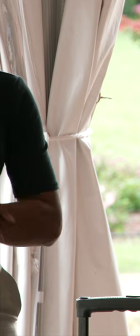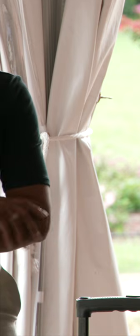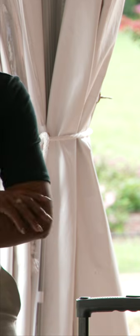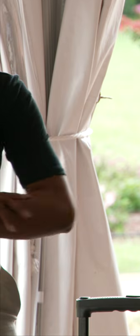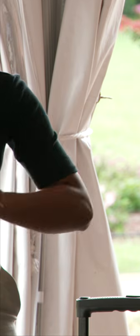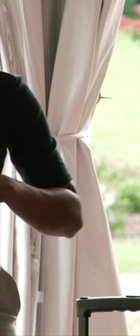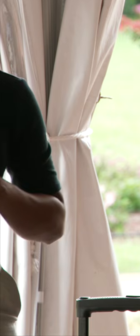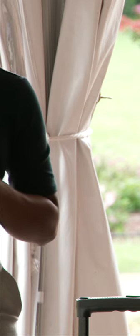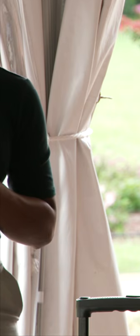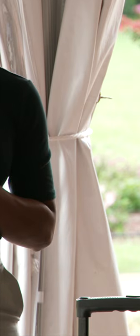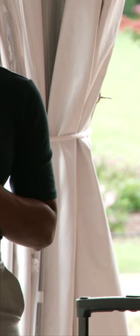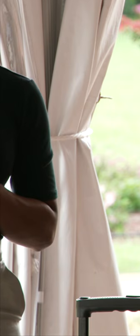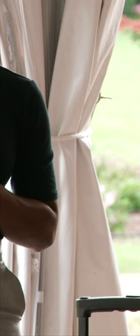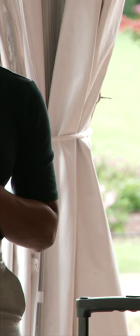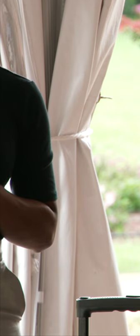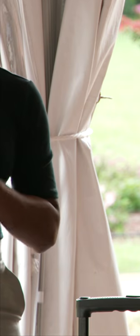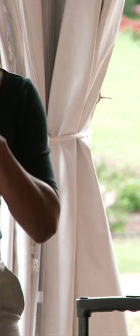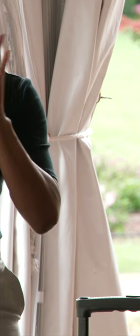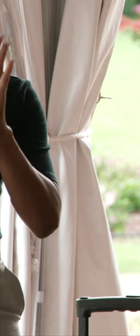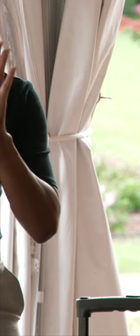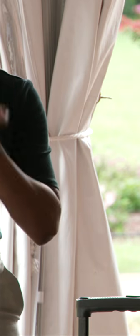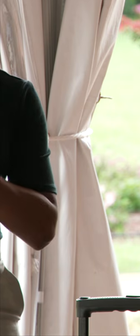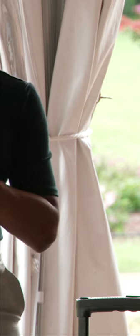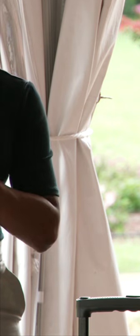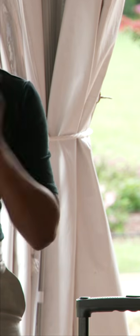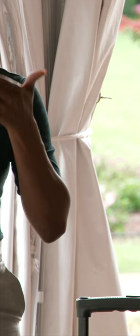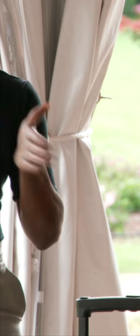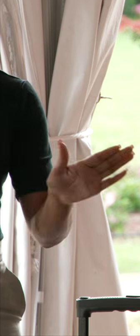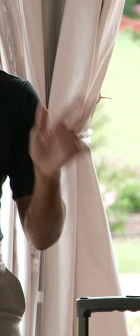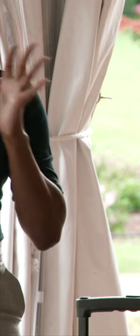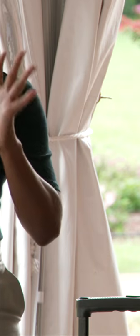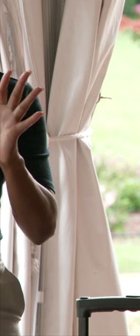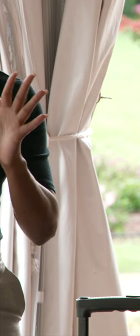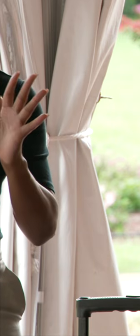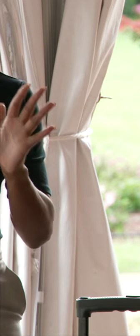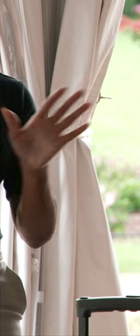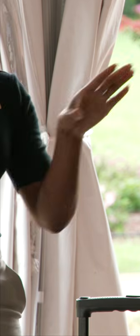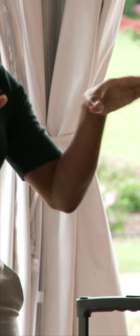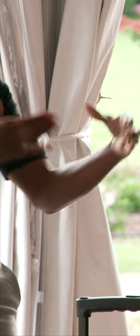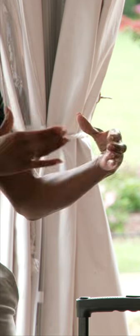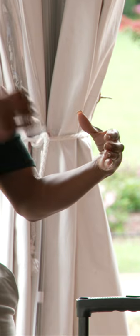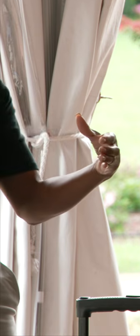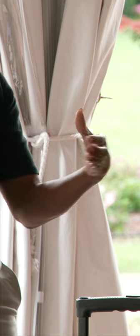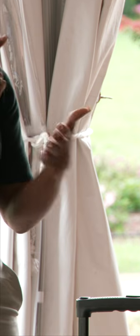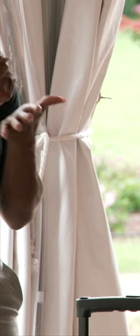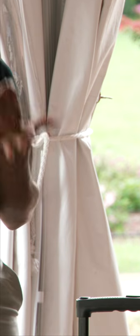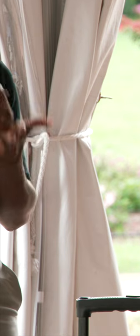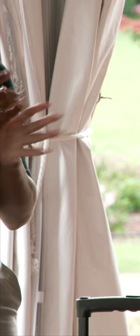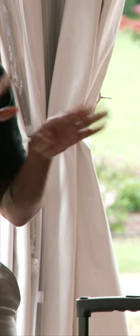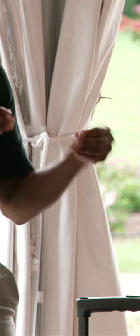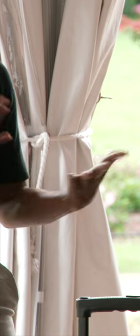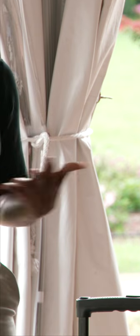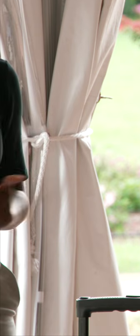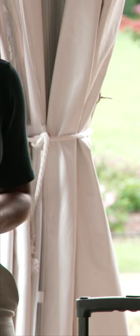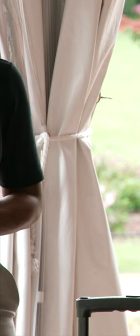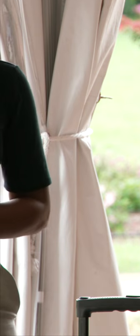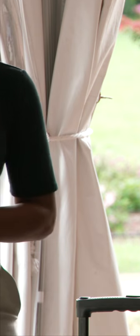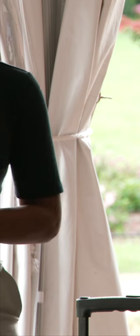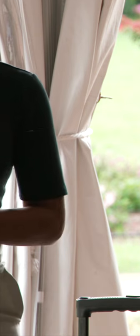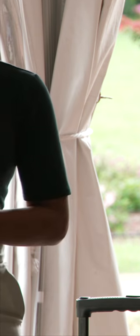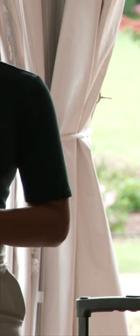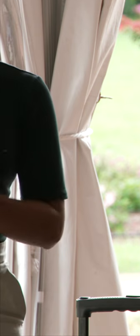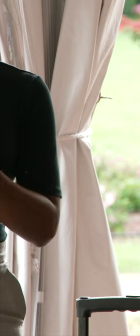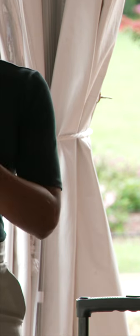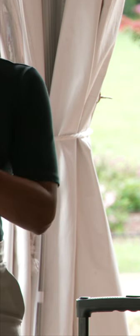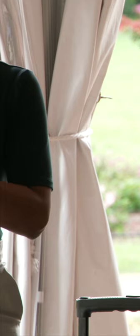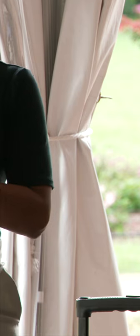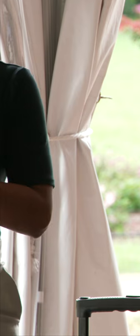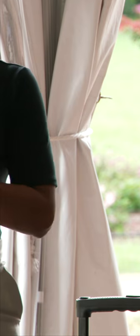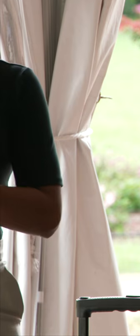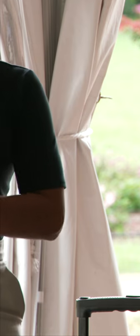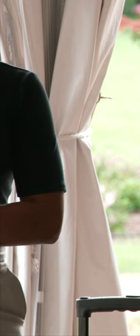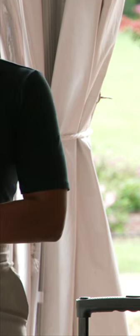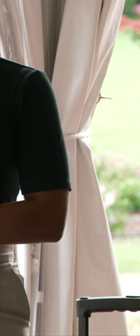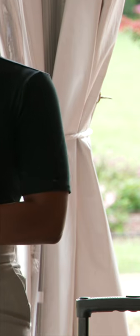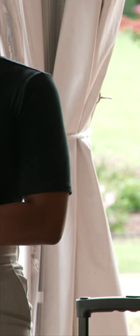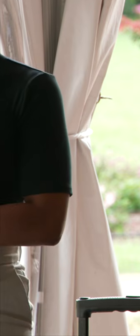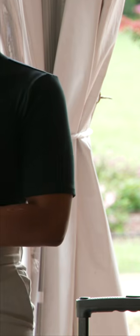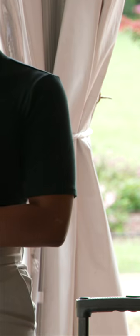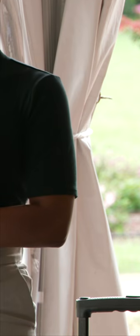Public Service Study of Untreated Syphilis in the Negro Male of Tuskegee and Macon County, Alabama,